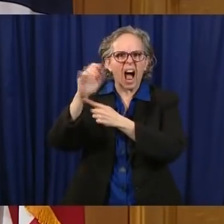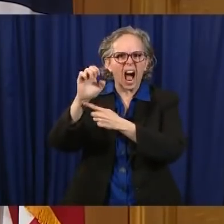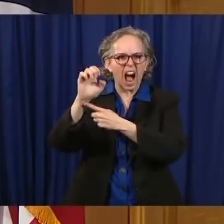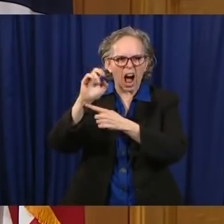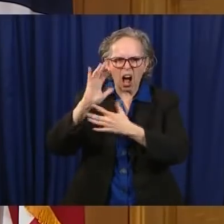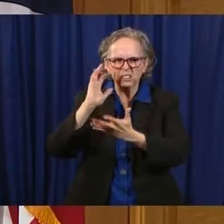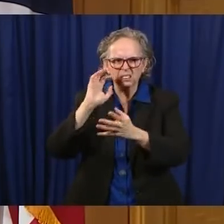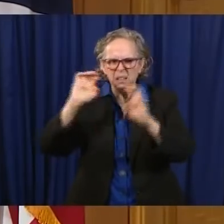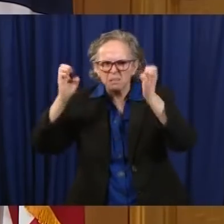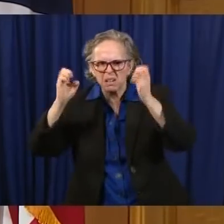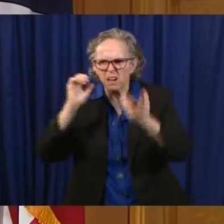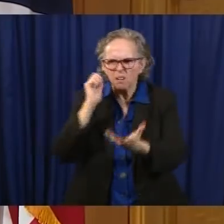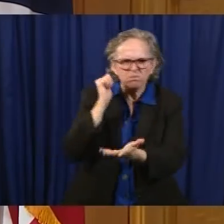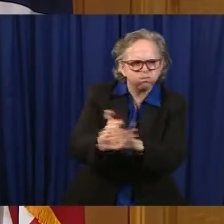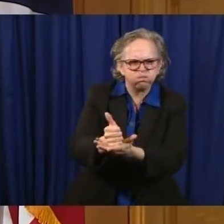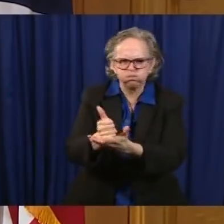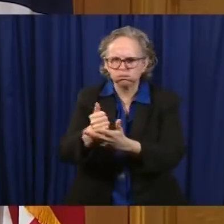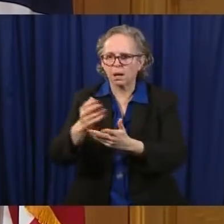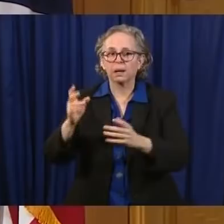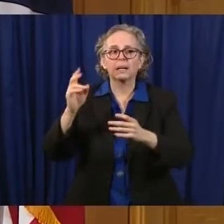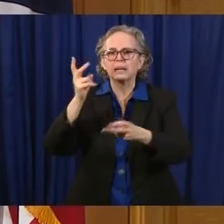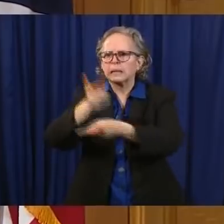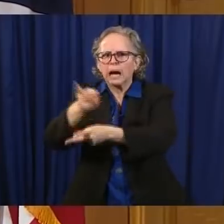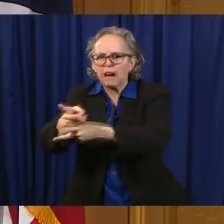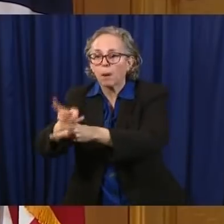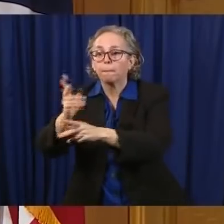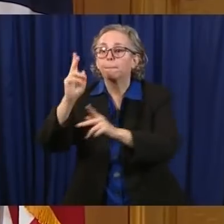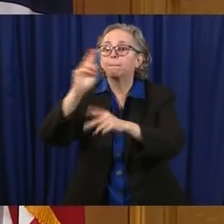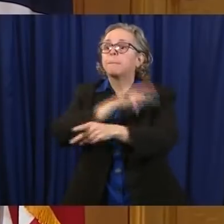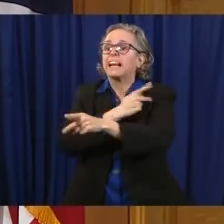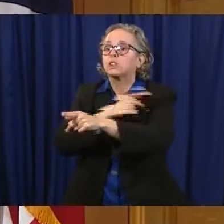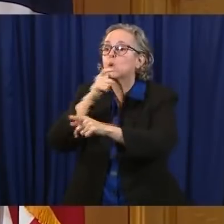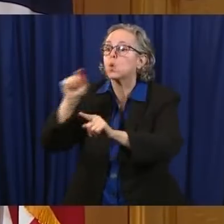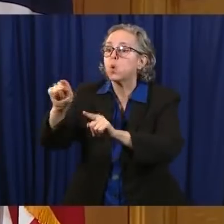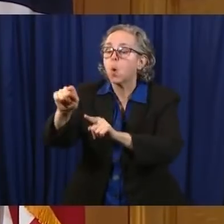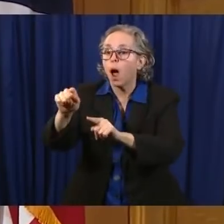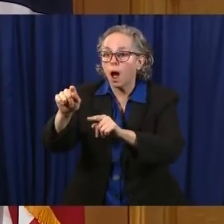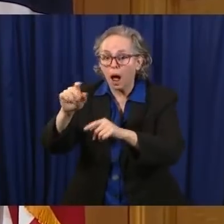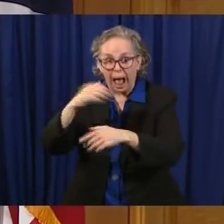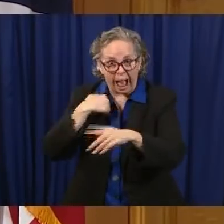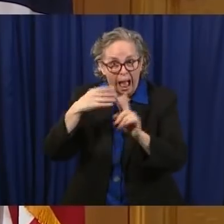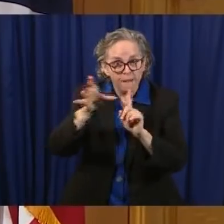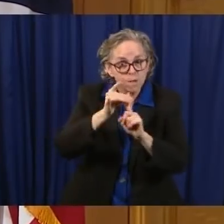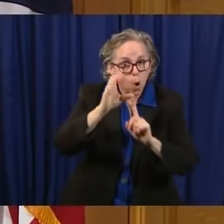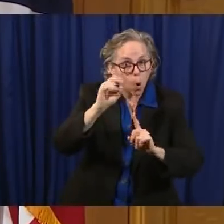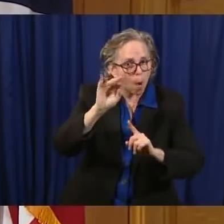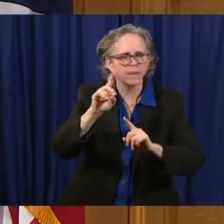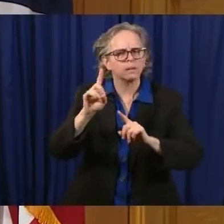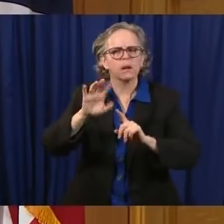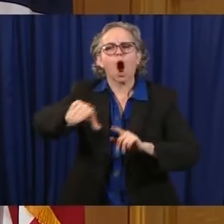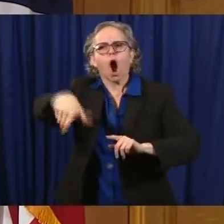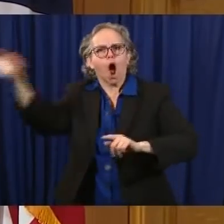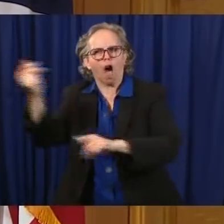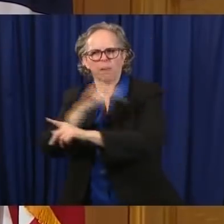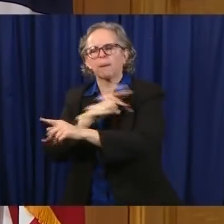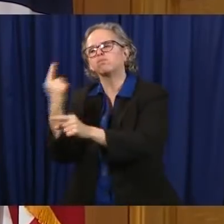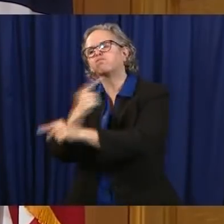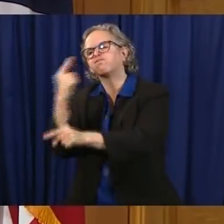TRIAGE SUPPORT, TAKING TEMPERATURES, OPENING WITH NON- COVID CASES.